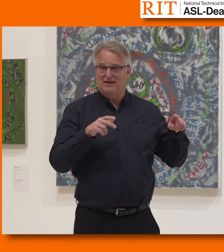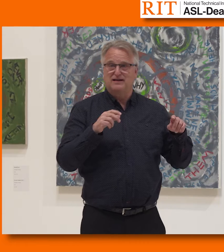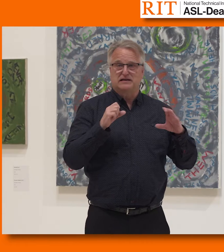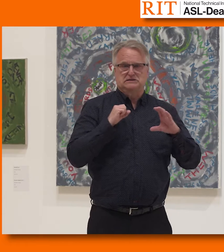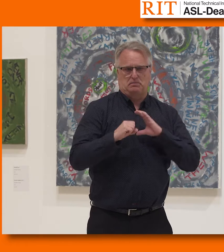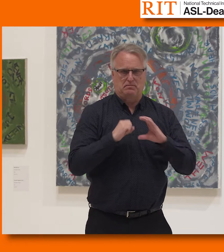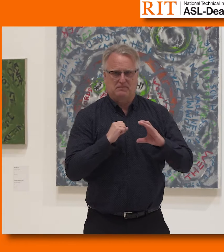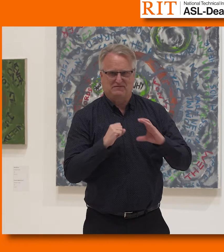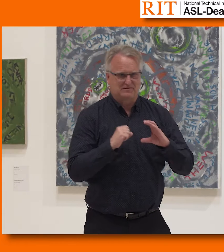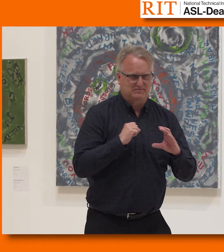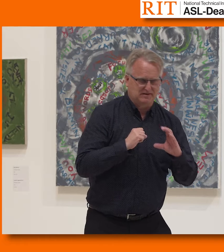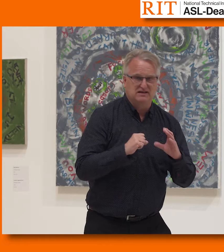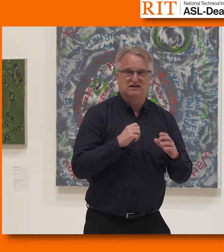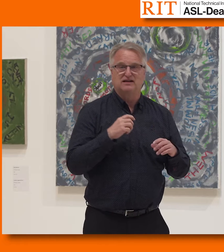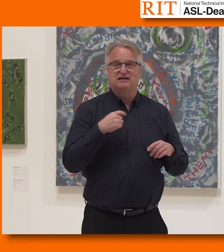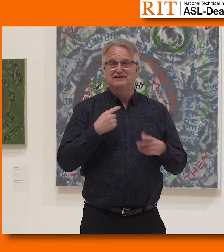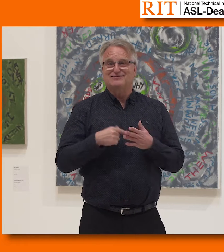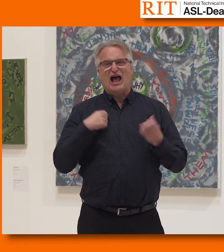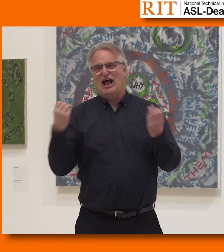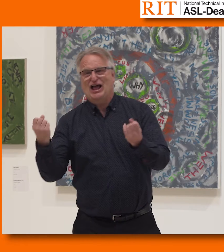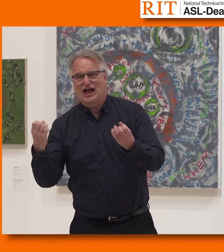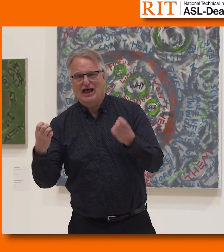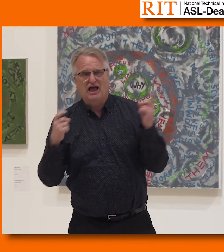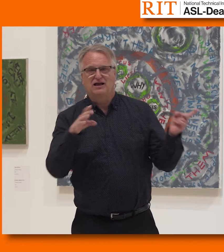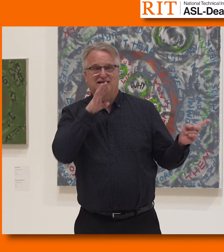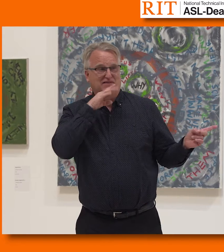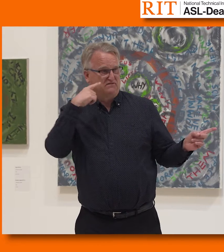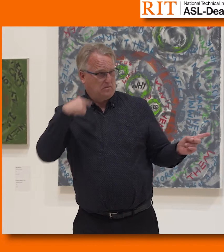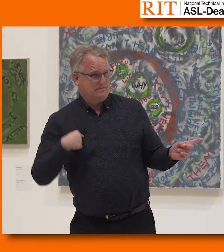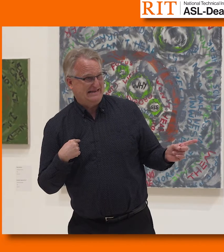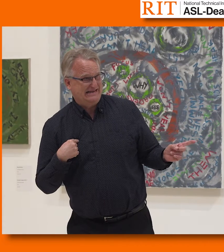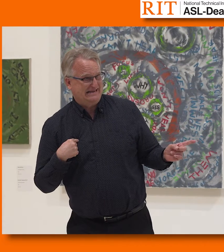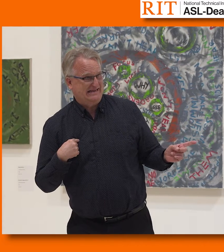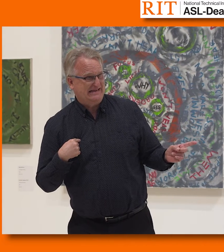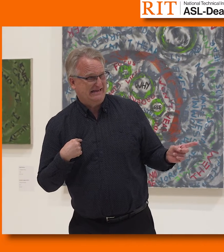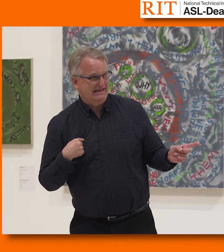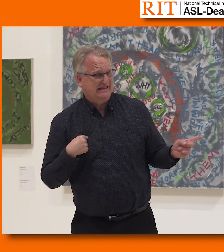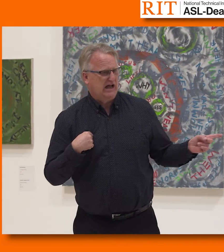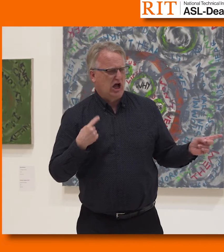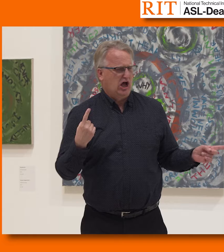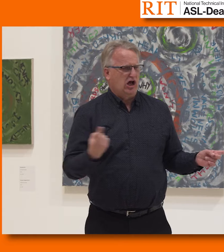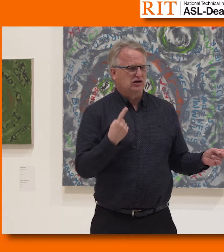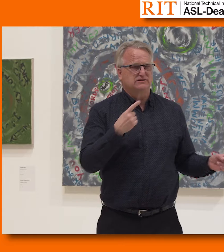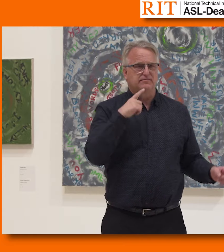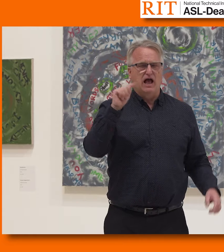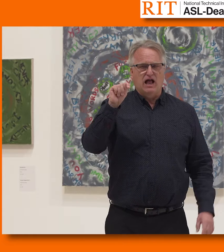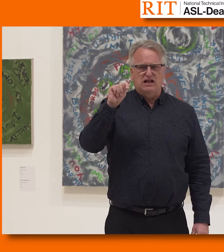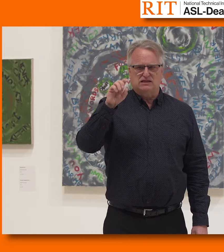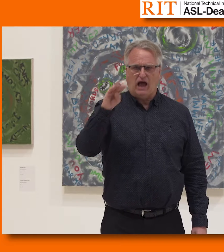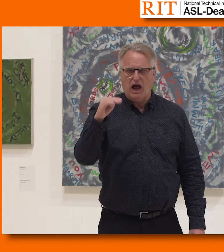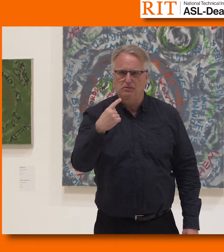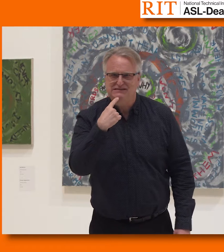And sometimes there are challenging situations that are awkward. People will, you know, SimCom, sign and speak at the same time.